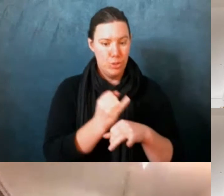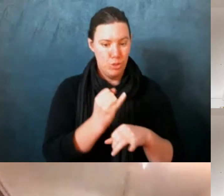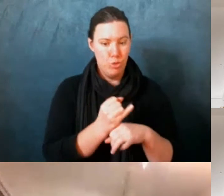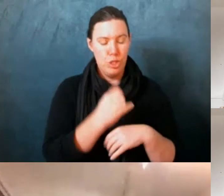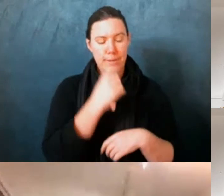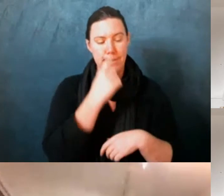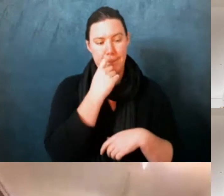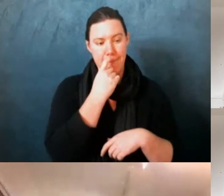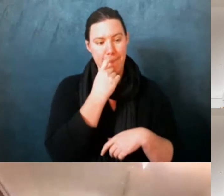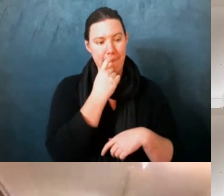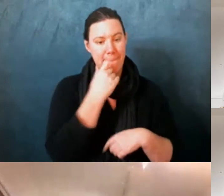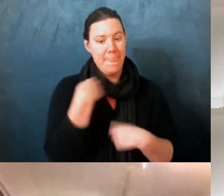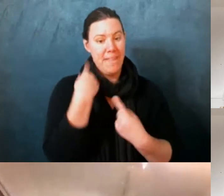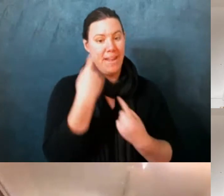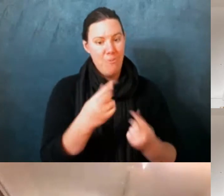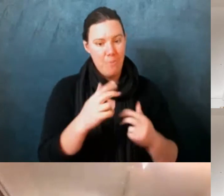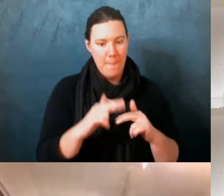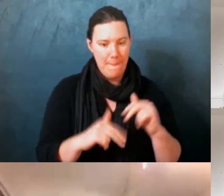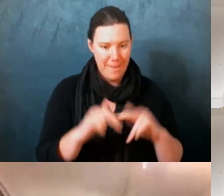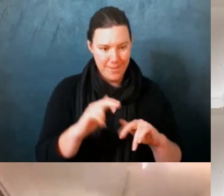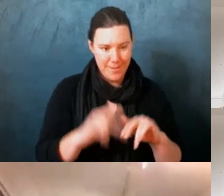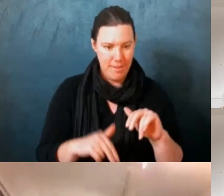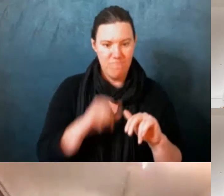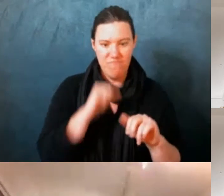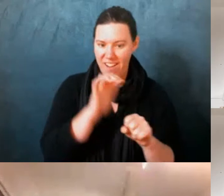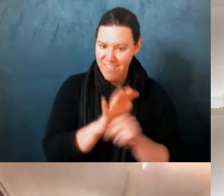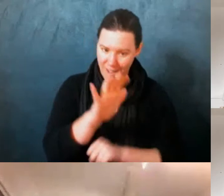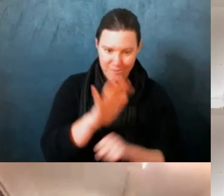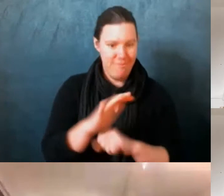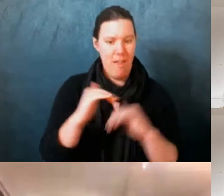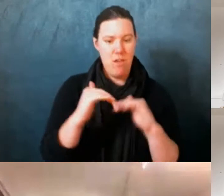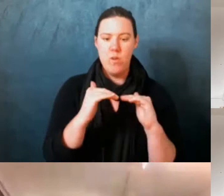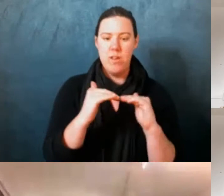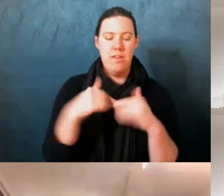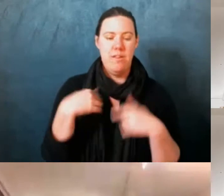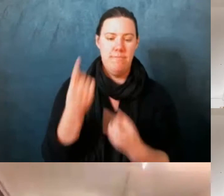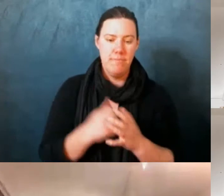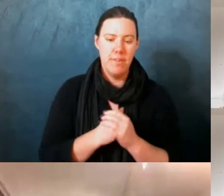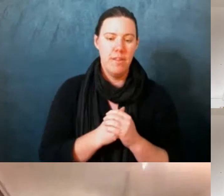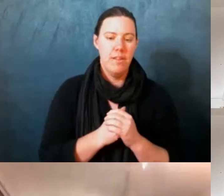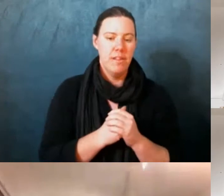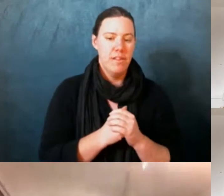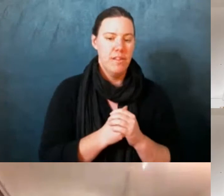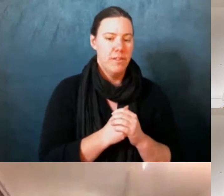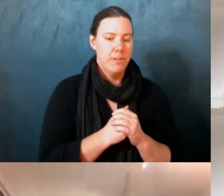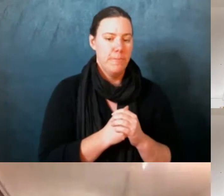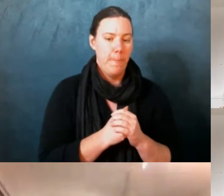that have been building a lack of equity in. So that is my concern.